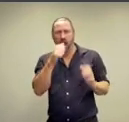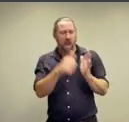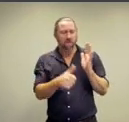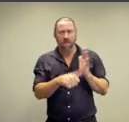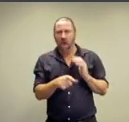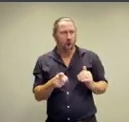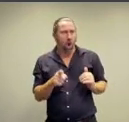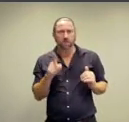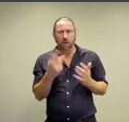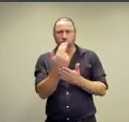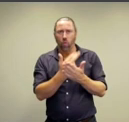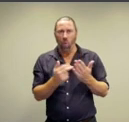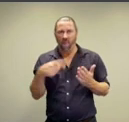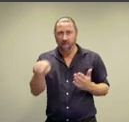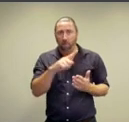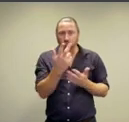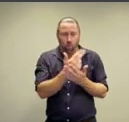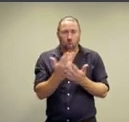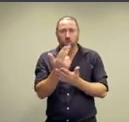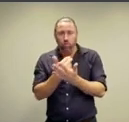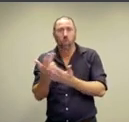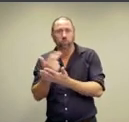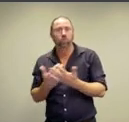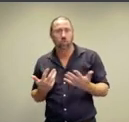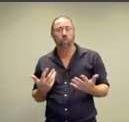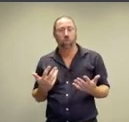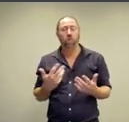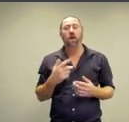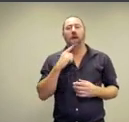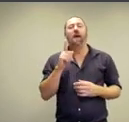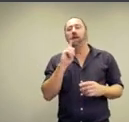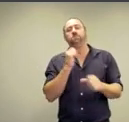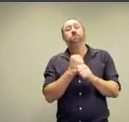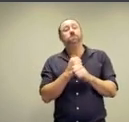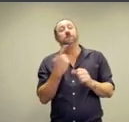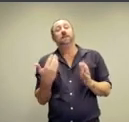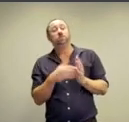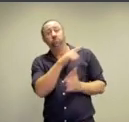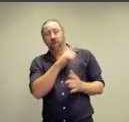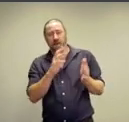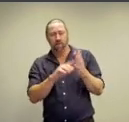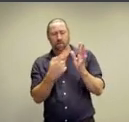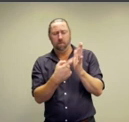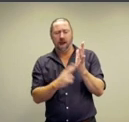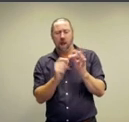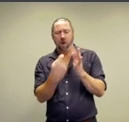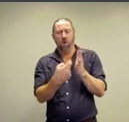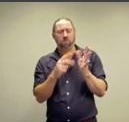appear regularly in his works and theorist Edward Lucy Smith sums